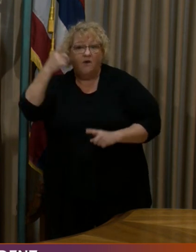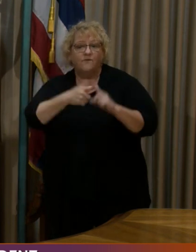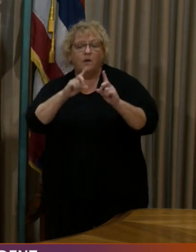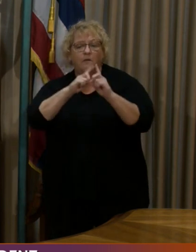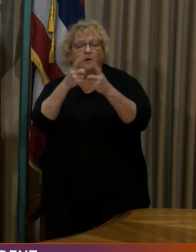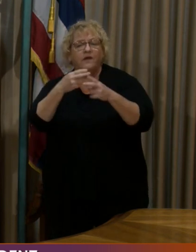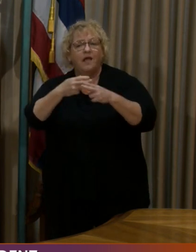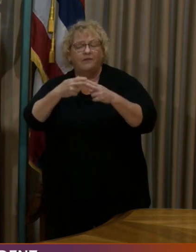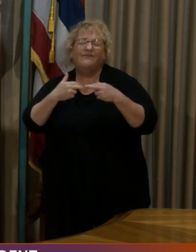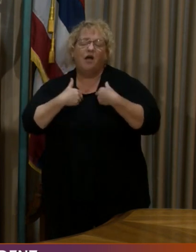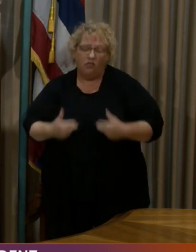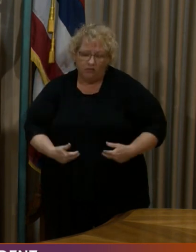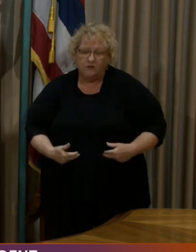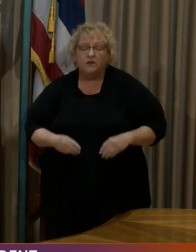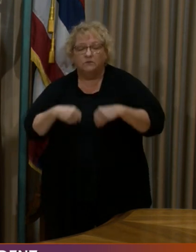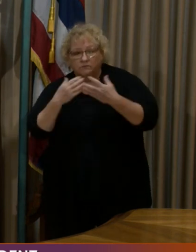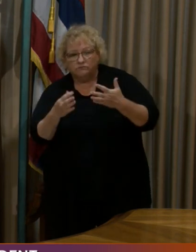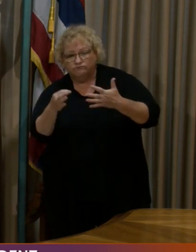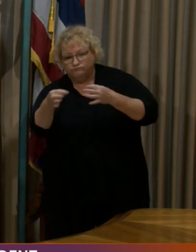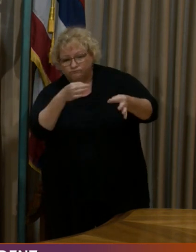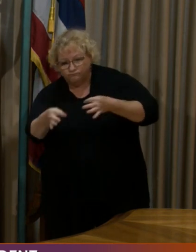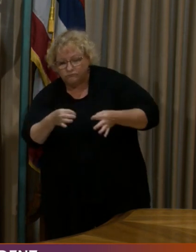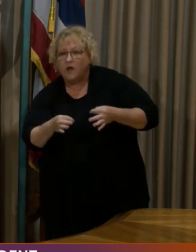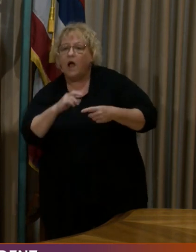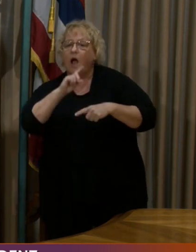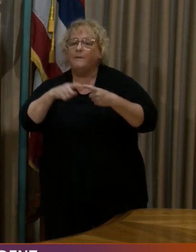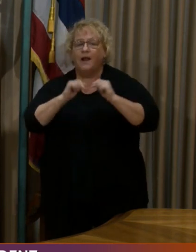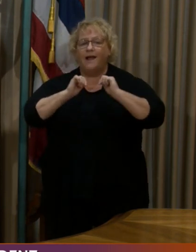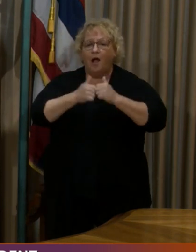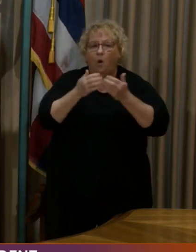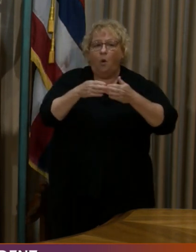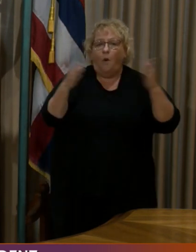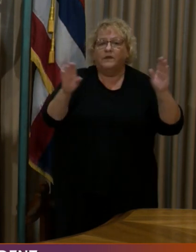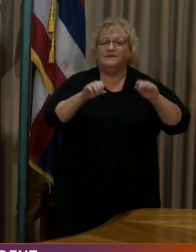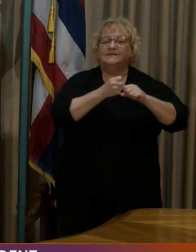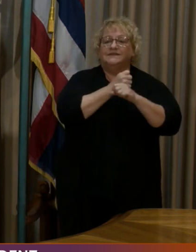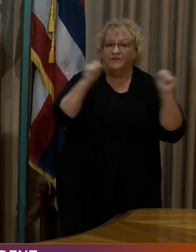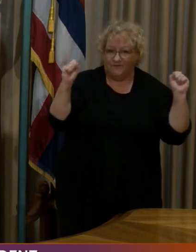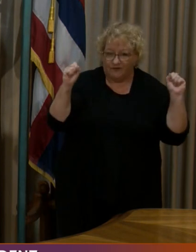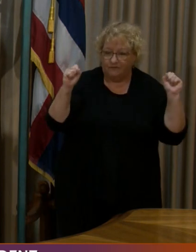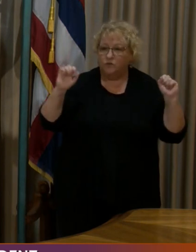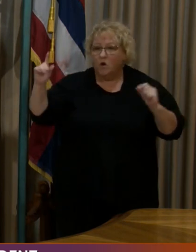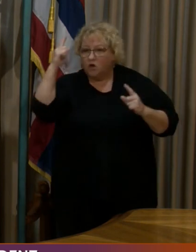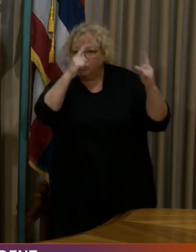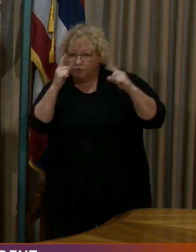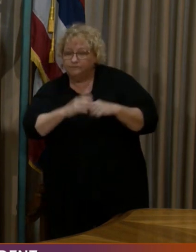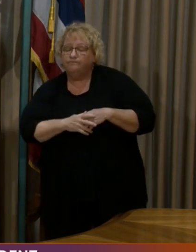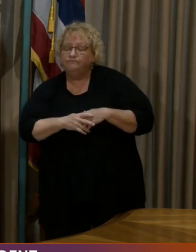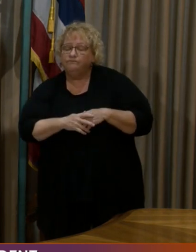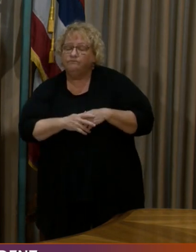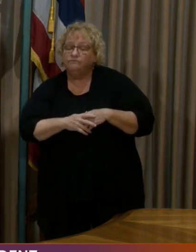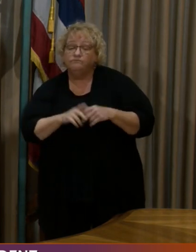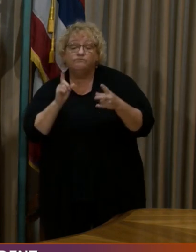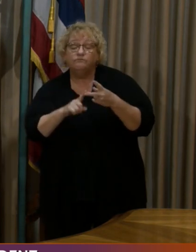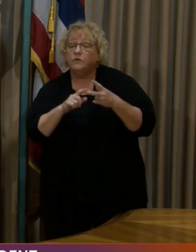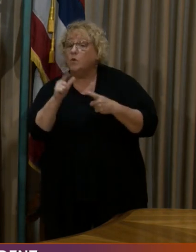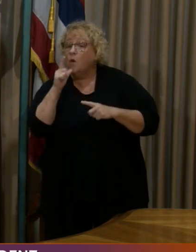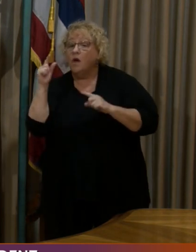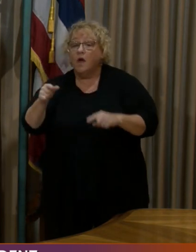DR. SARAH CAMPBELL FROM THE DEPARTMENT OF HEALTH IS HERE TODAY TO PROVIDE.